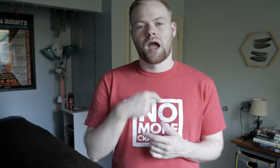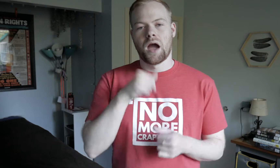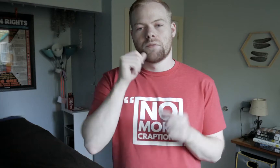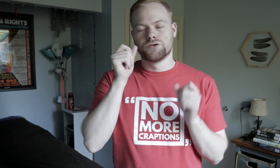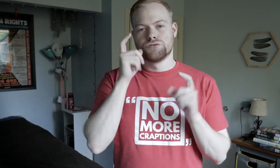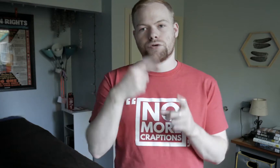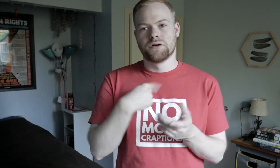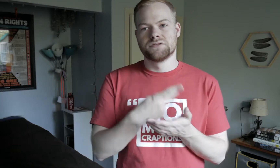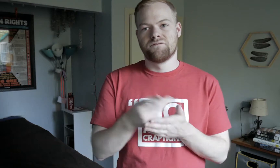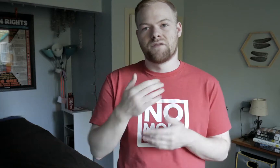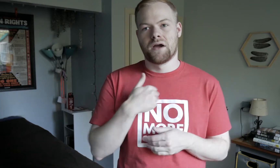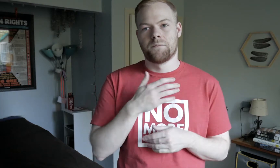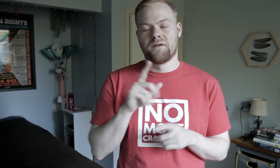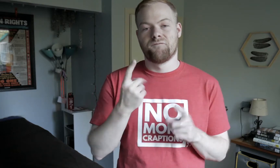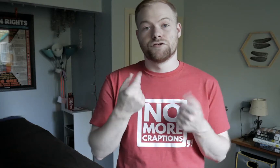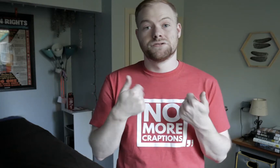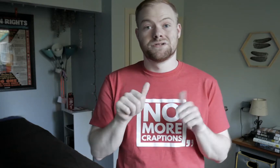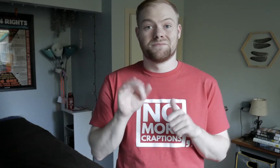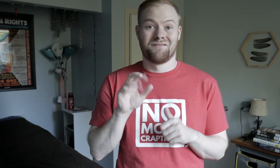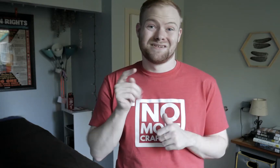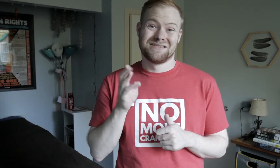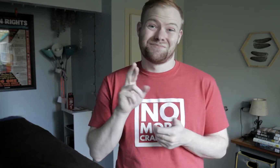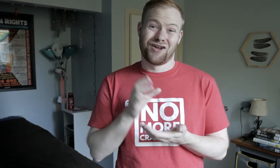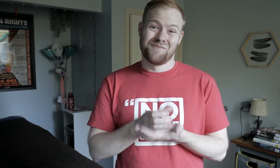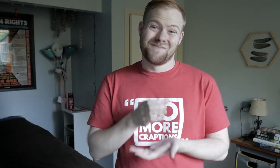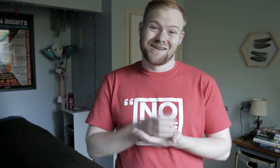I’m not surprised I failed my first attempt of a TBR mug.